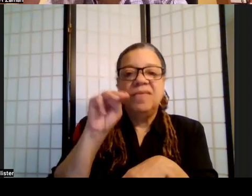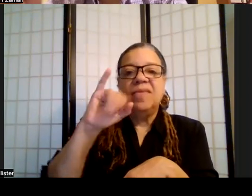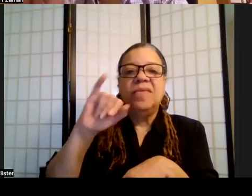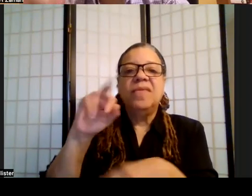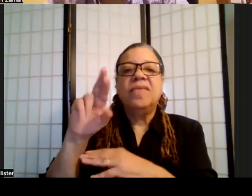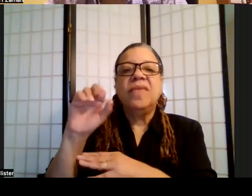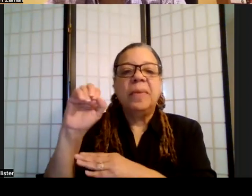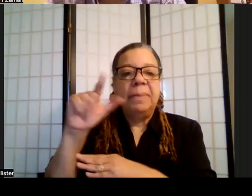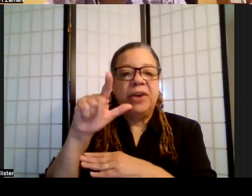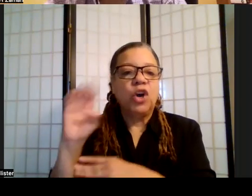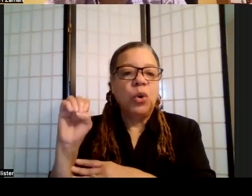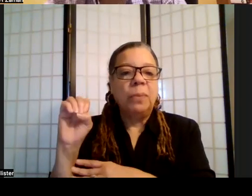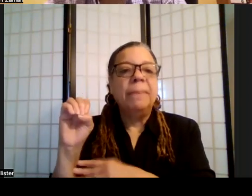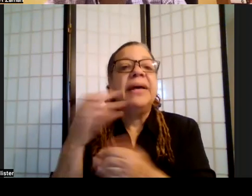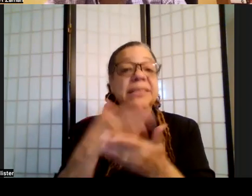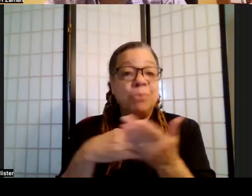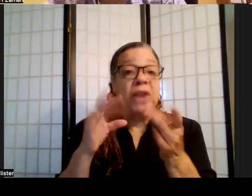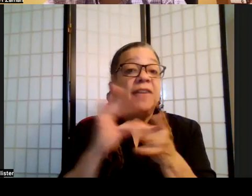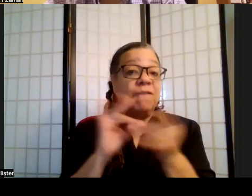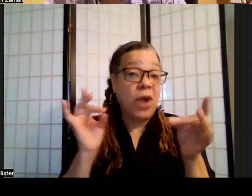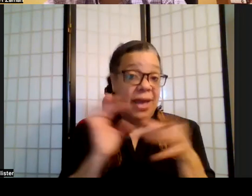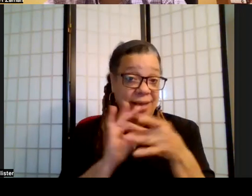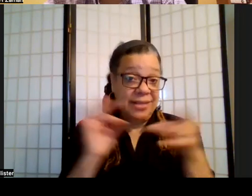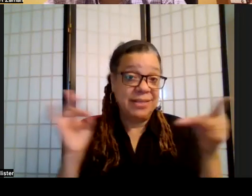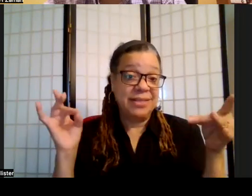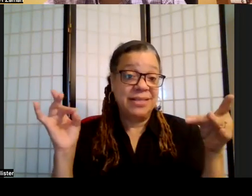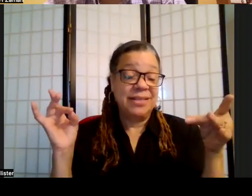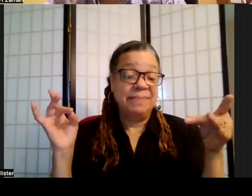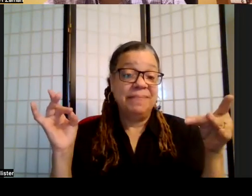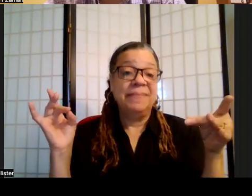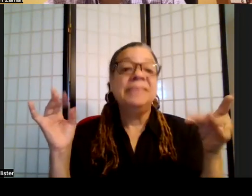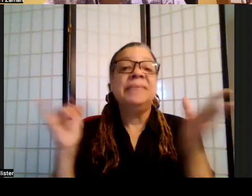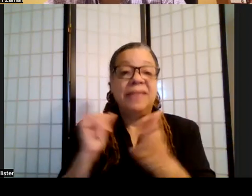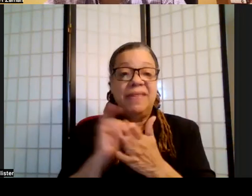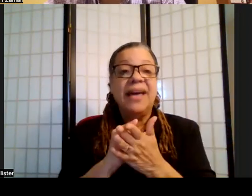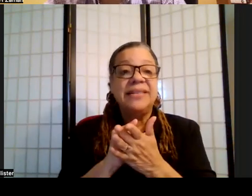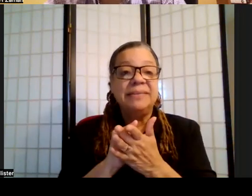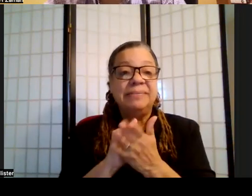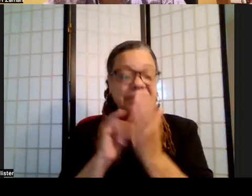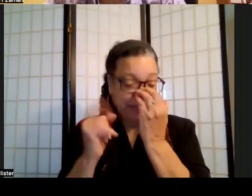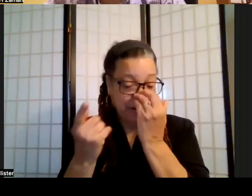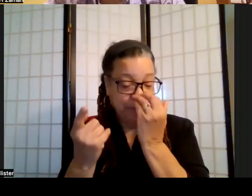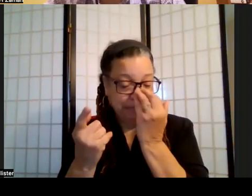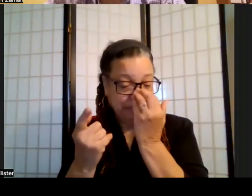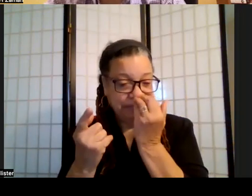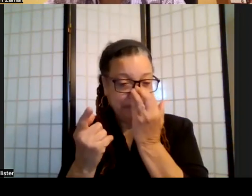it's part of a phrase that, uh, you know. from one of the interviews/